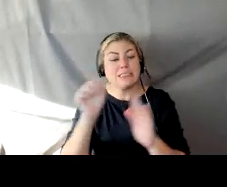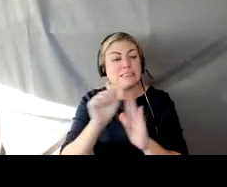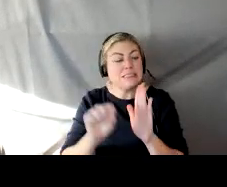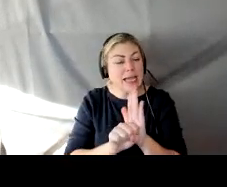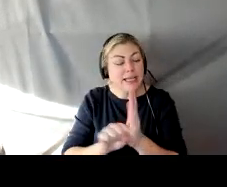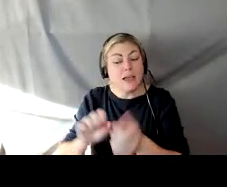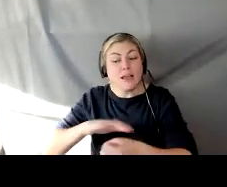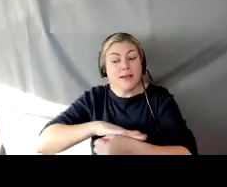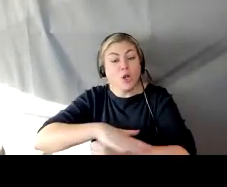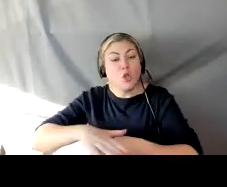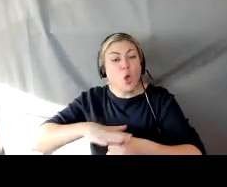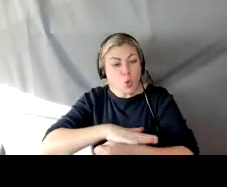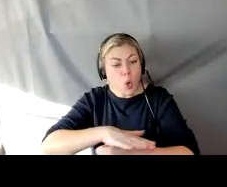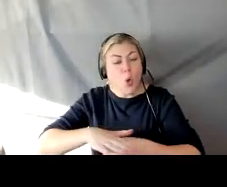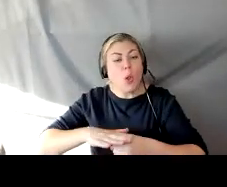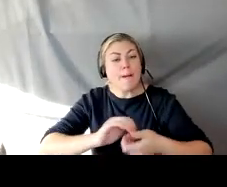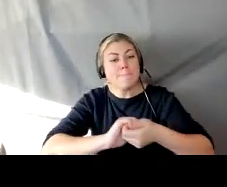Dismal Swamp Refuge at that time.